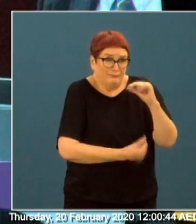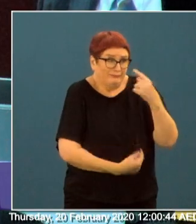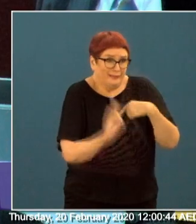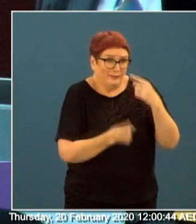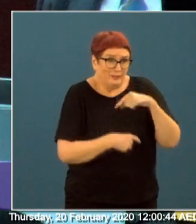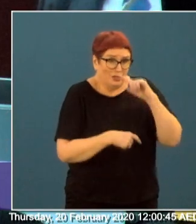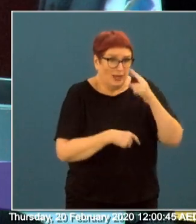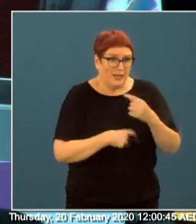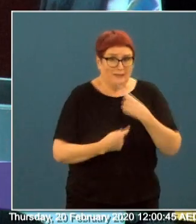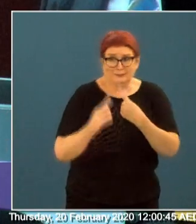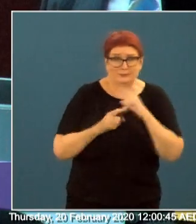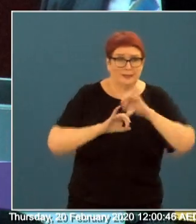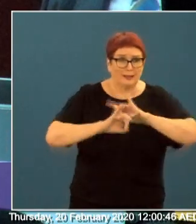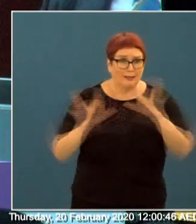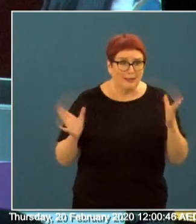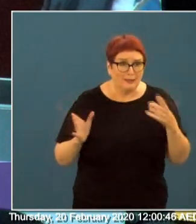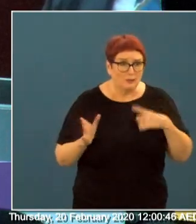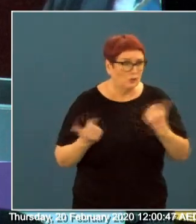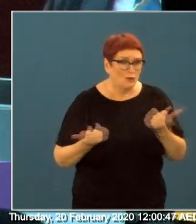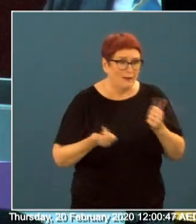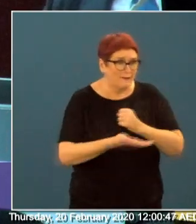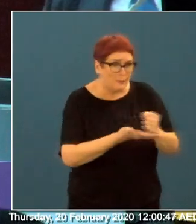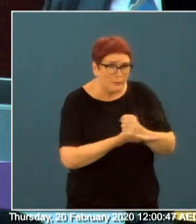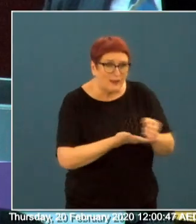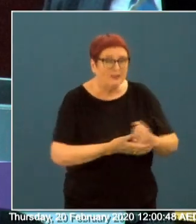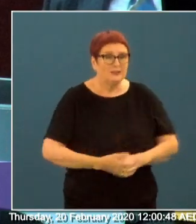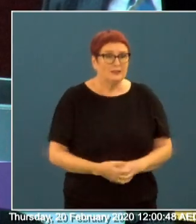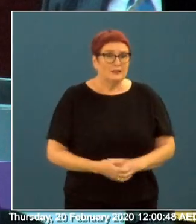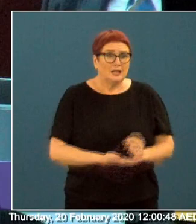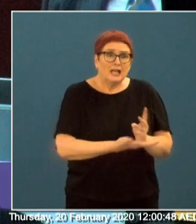So, again, in terms of looking at epilepsy as a comorbidity,